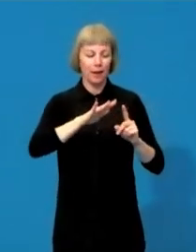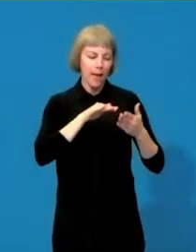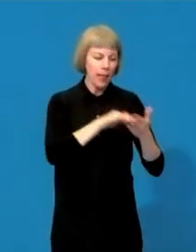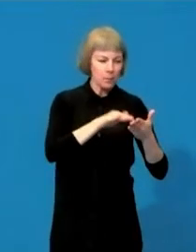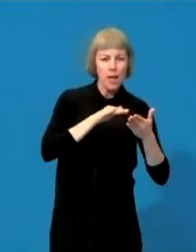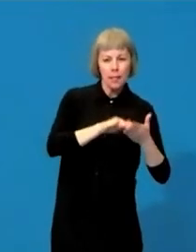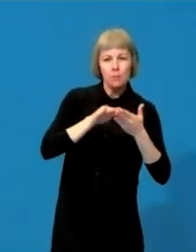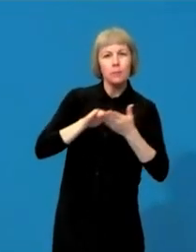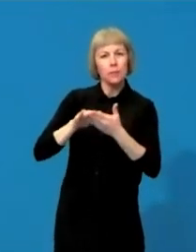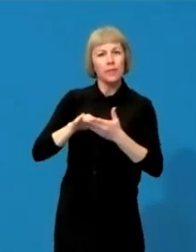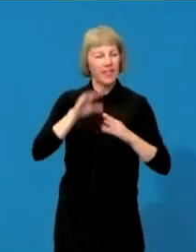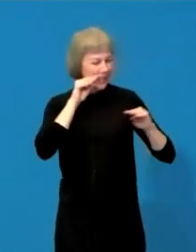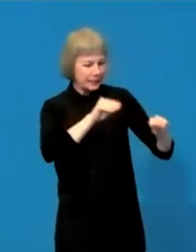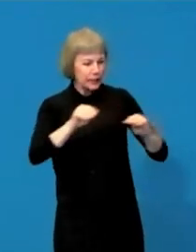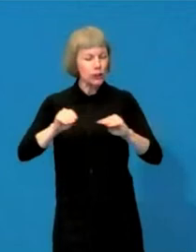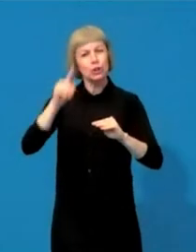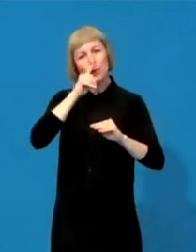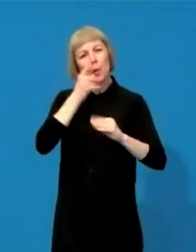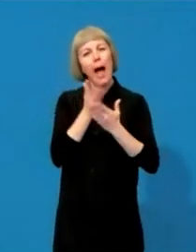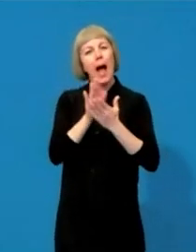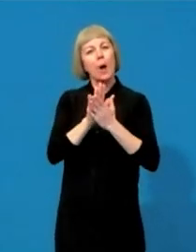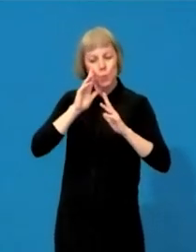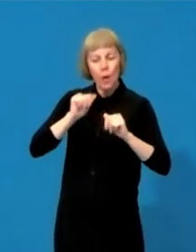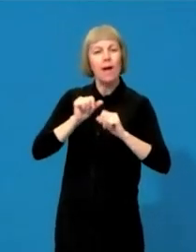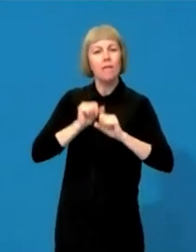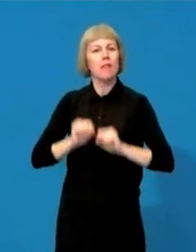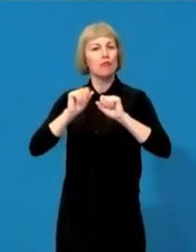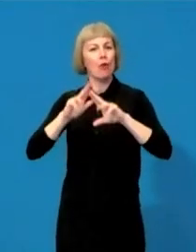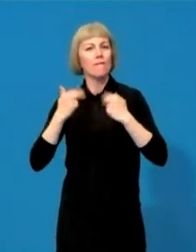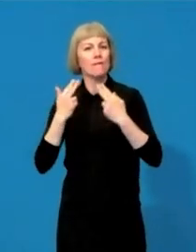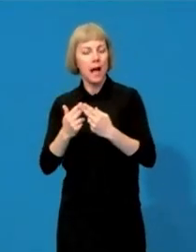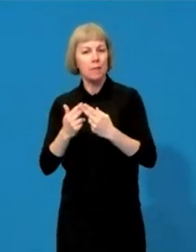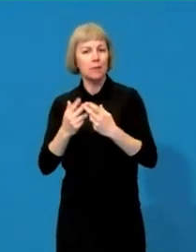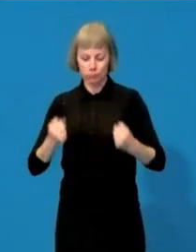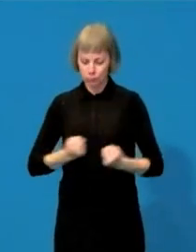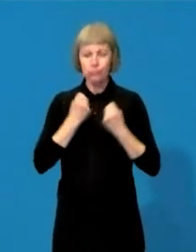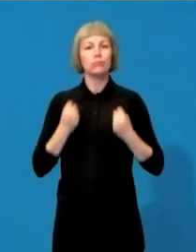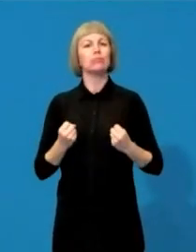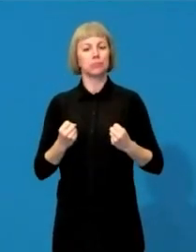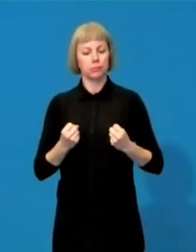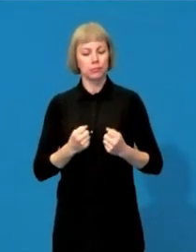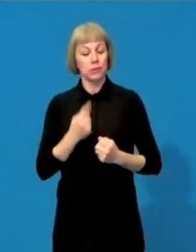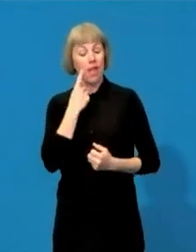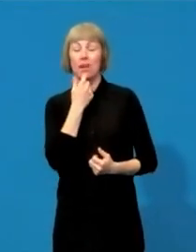everyone to look after their family and all that sort of stuff. I think Marnin is doing a really good job.